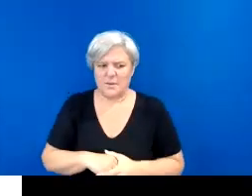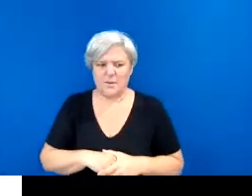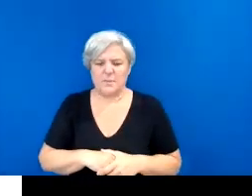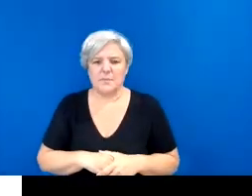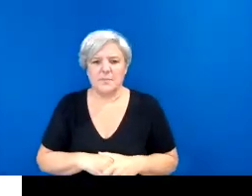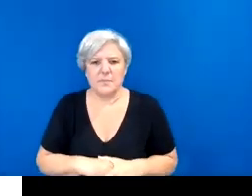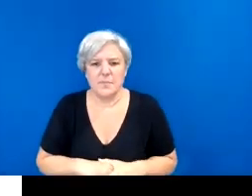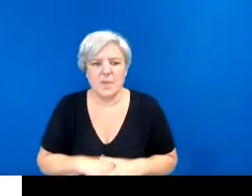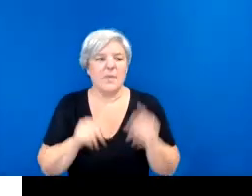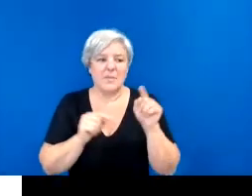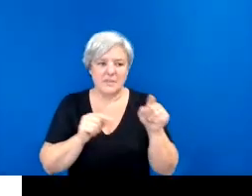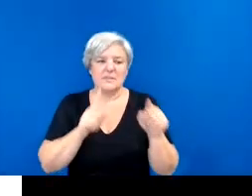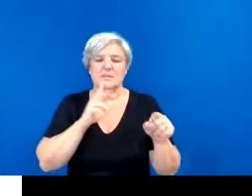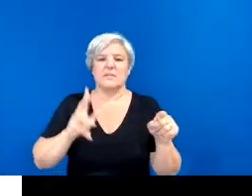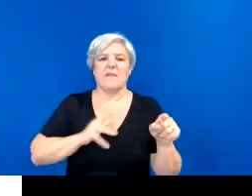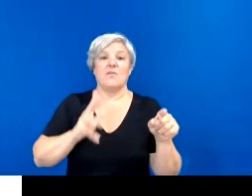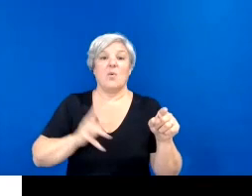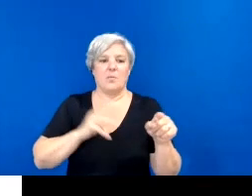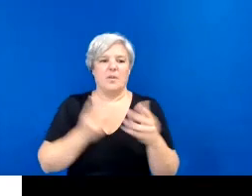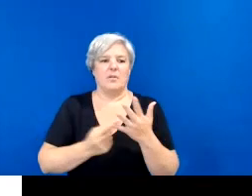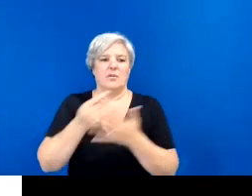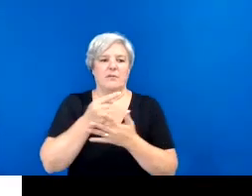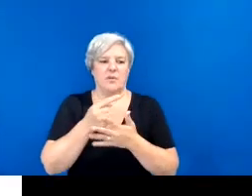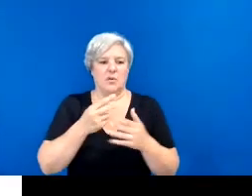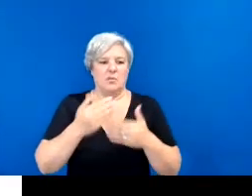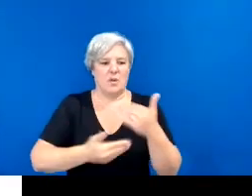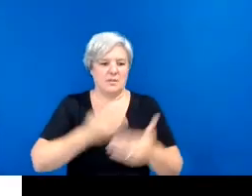But this is a formal, peer reviewed process that OpenStax books goes into.